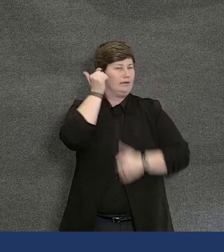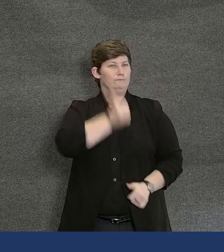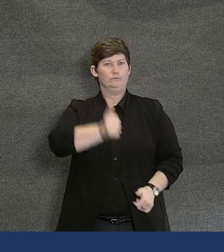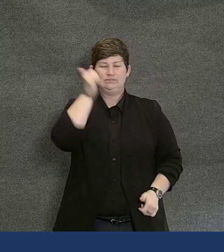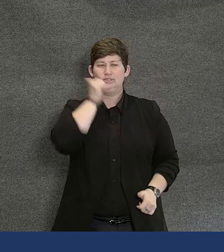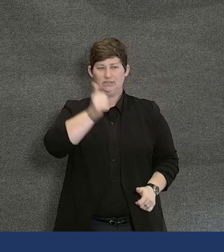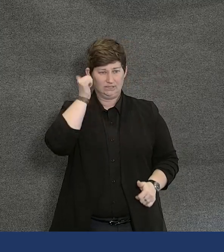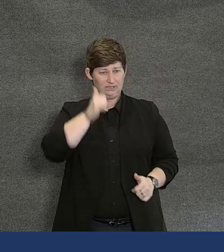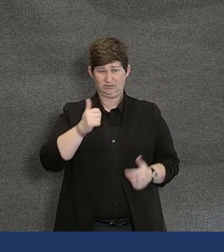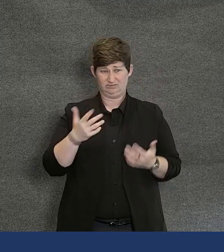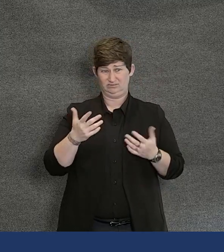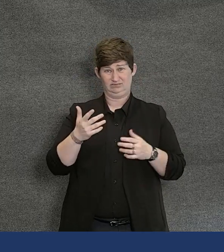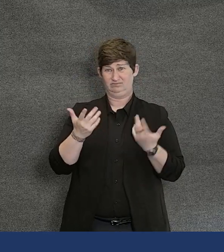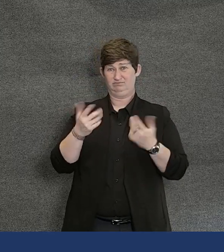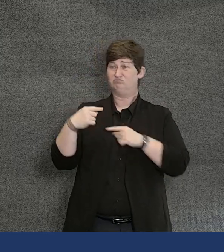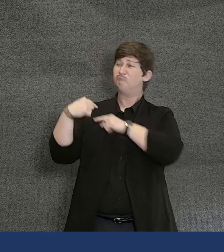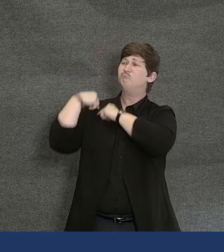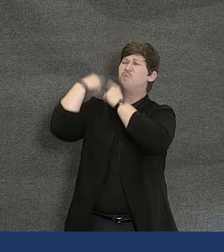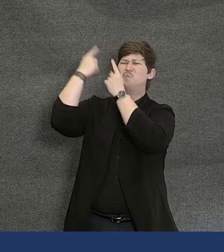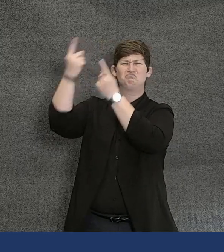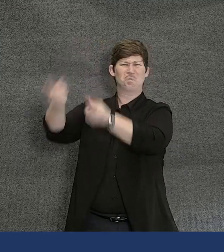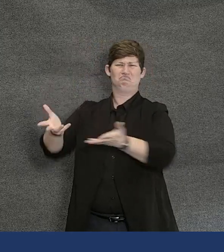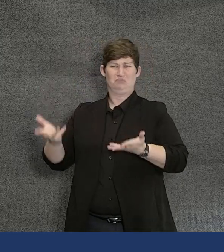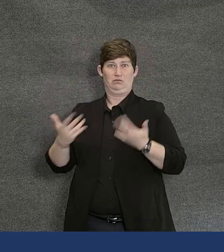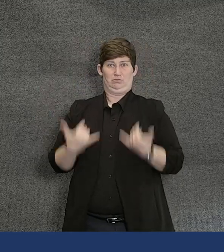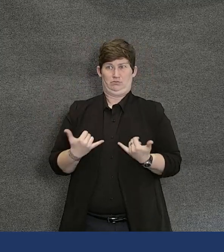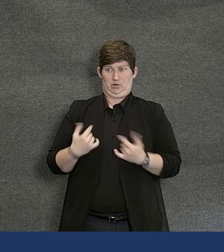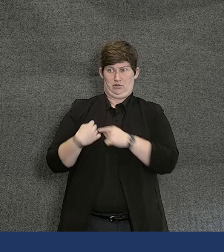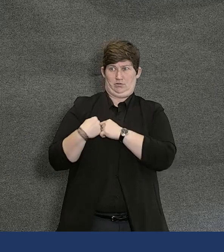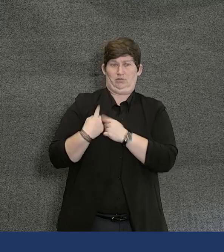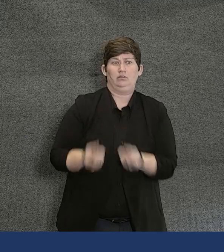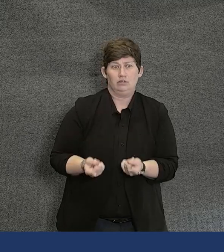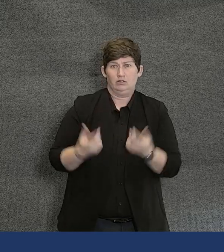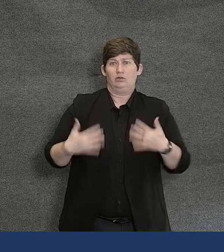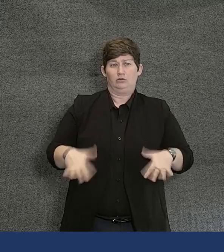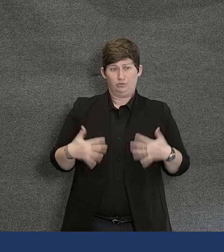since George Floyd was killed. We got a bunch of calls then, like a spike,